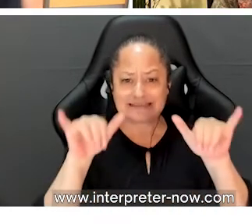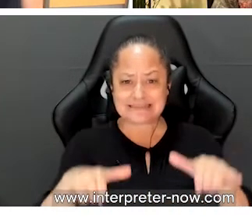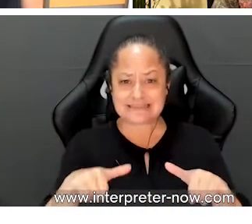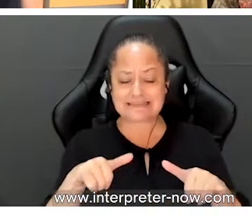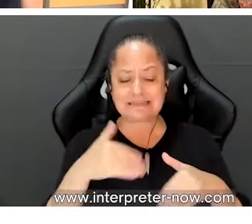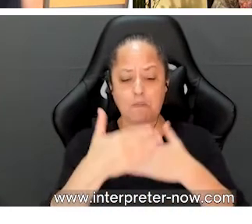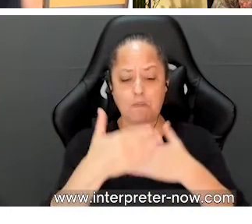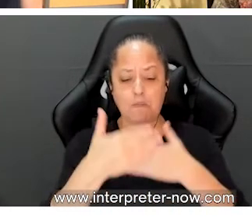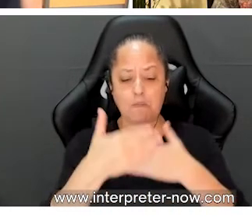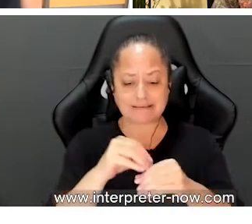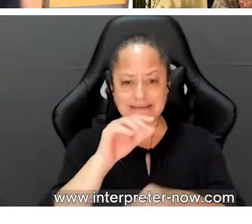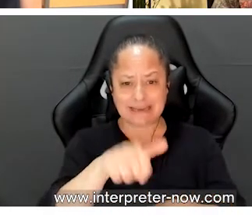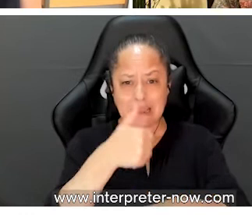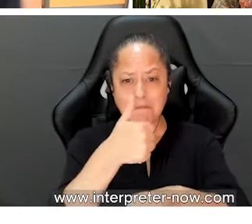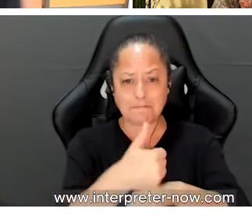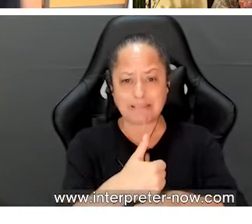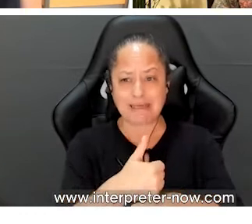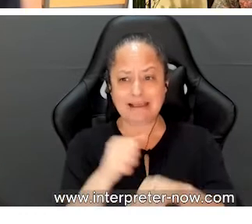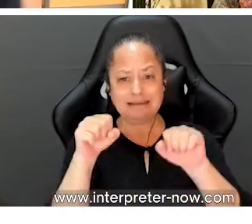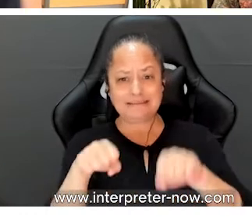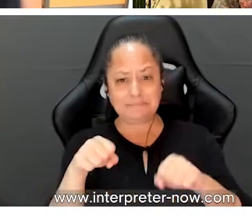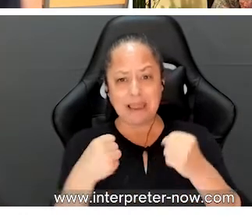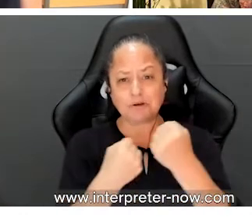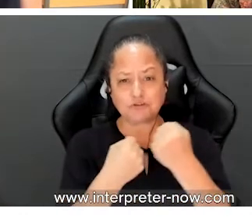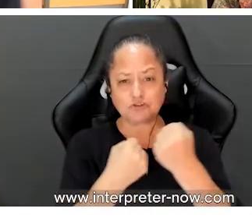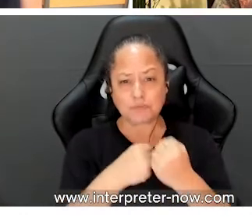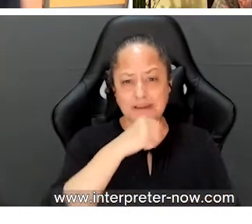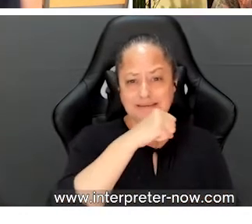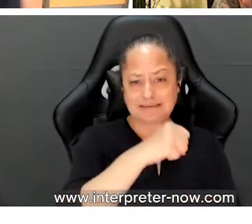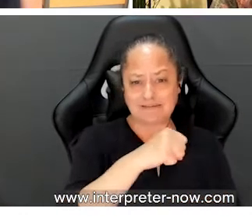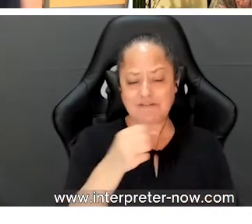defend, and deal with any discrimination and microaggressions that, in this case, like